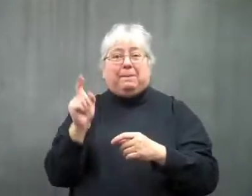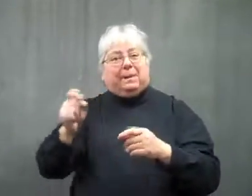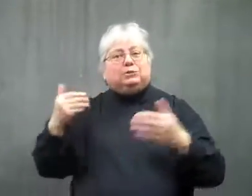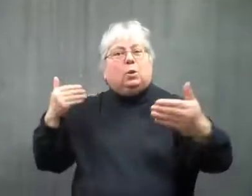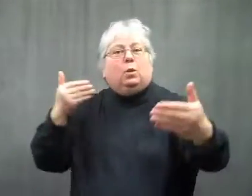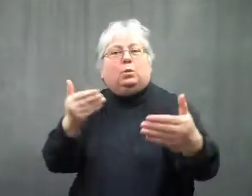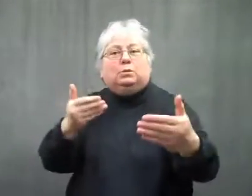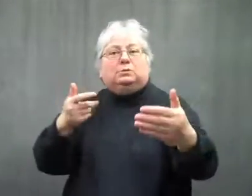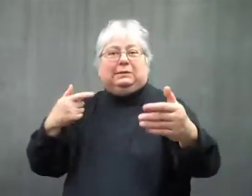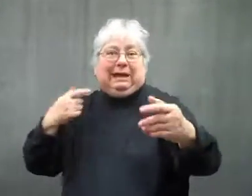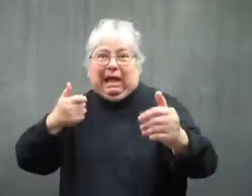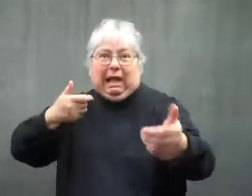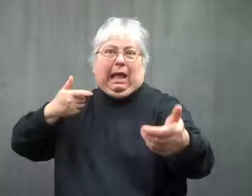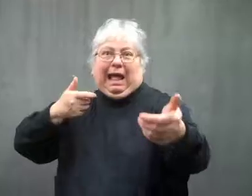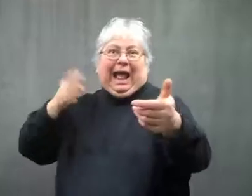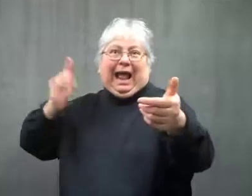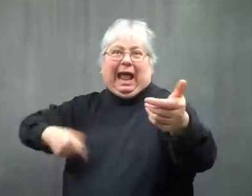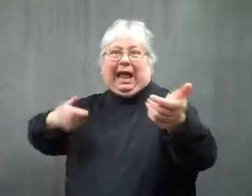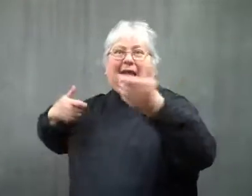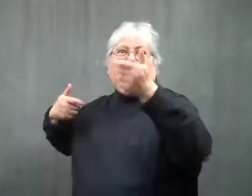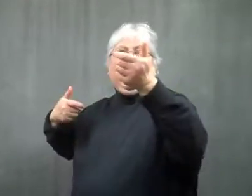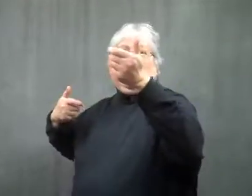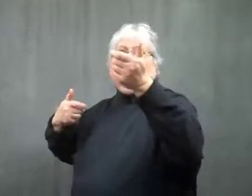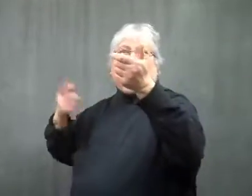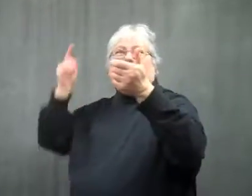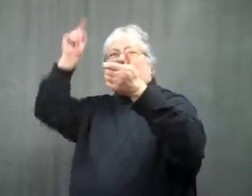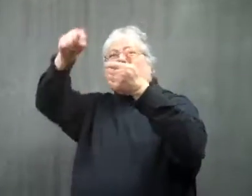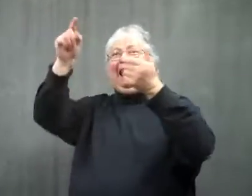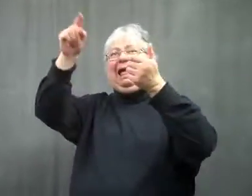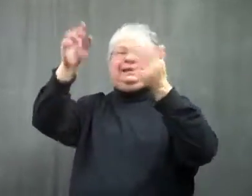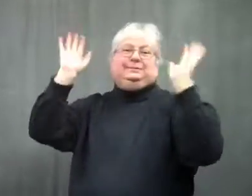But they couldn't get close enough with it, and it was ineffective.